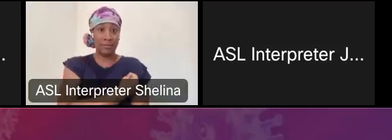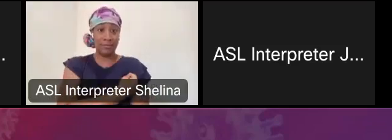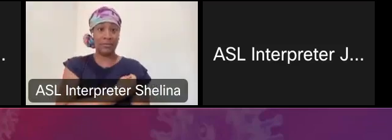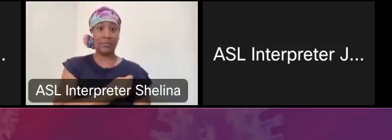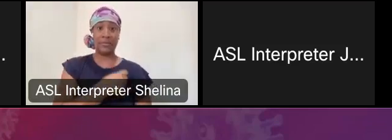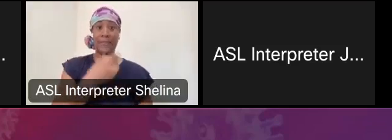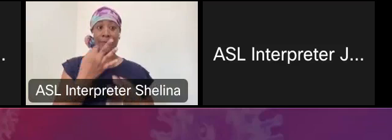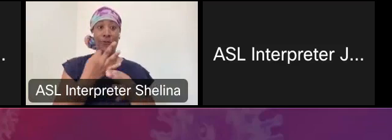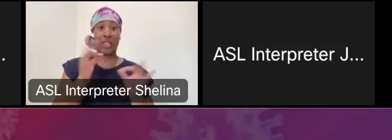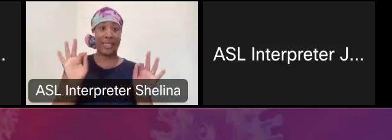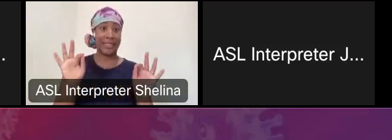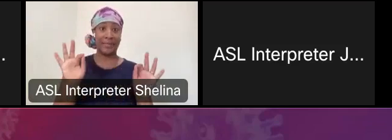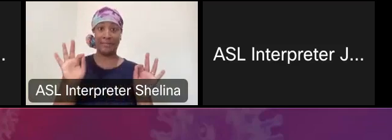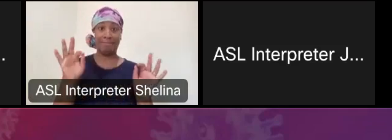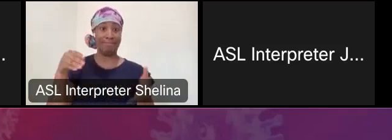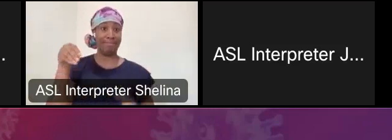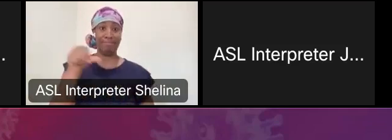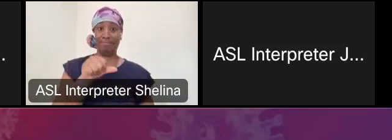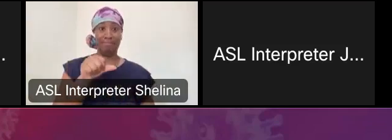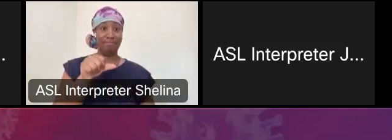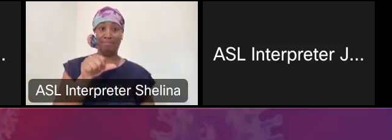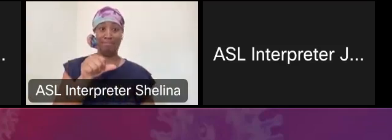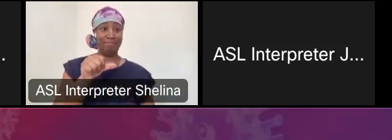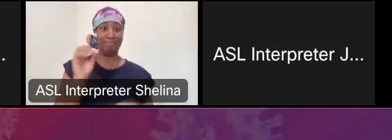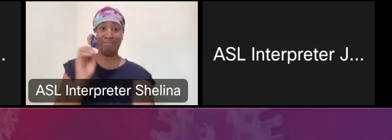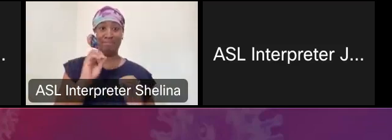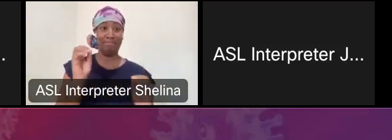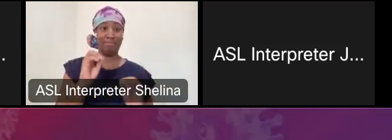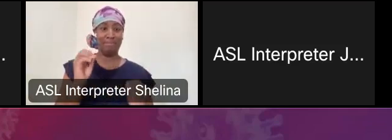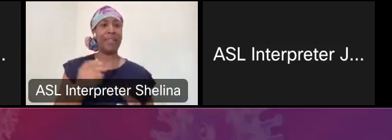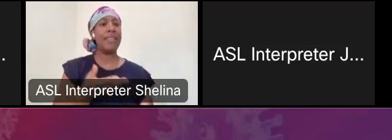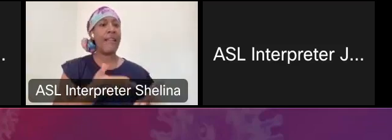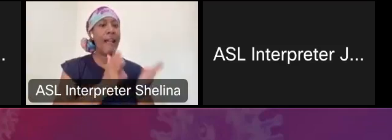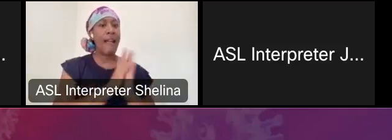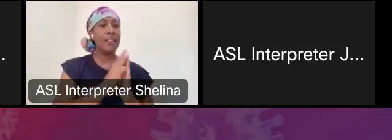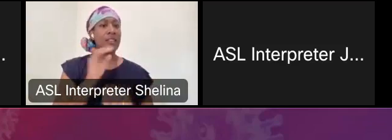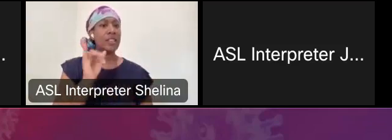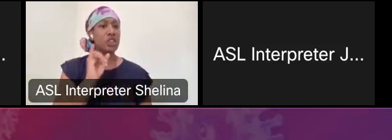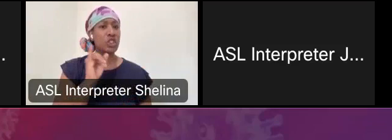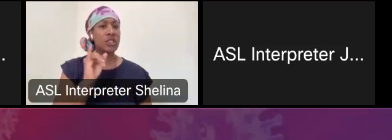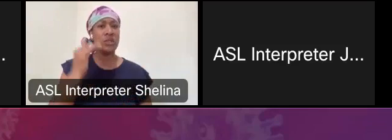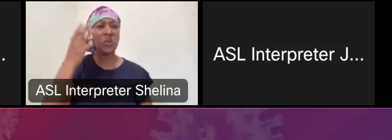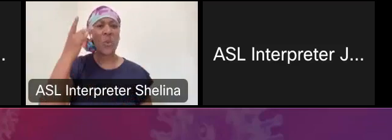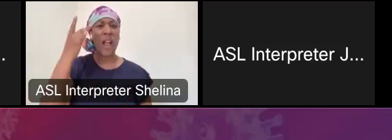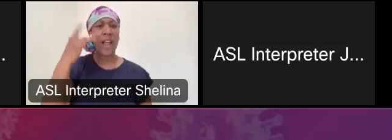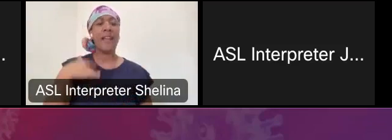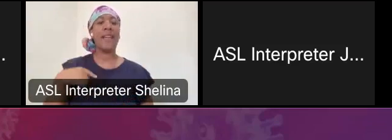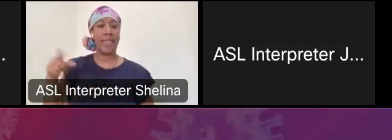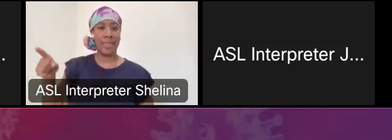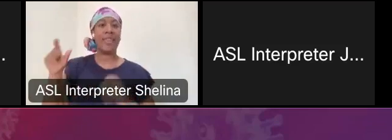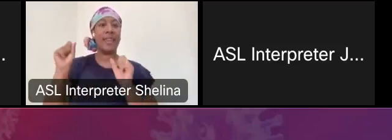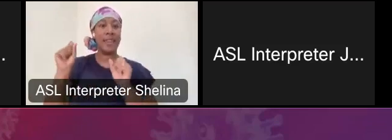A person that may be asked for their insurance information, because health care providers can charge for giving the vaccine to someone.